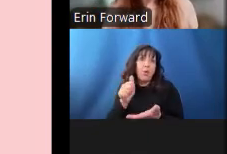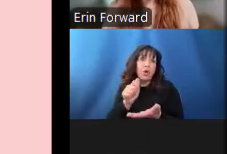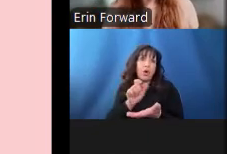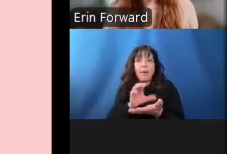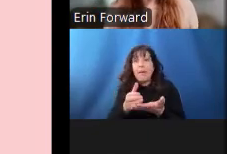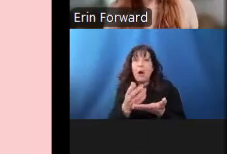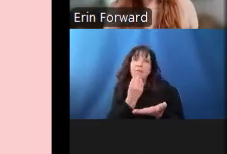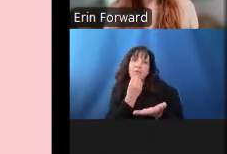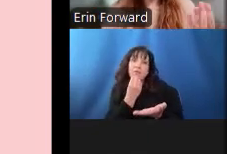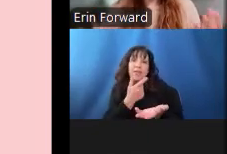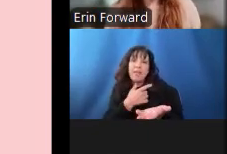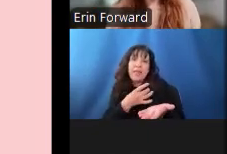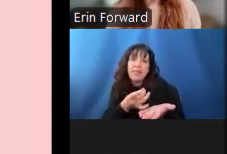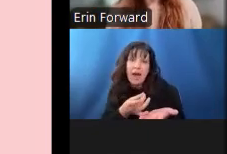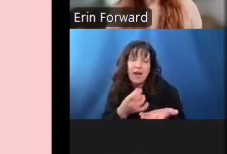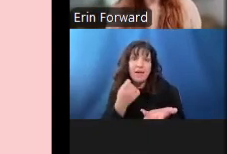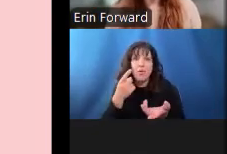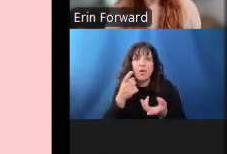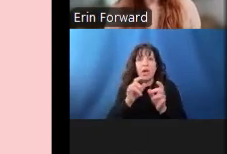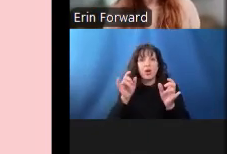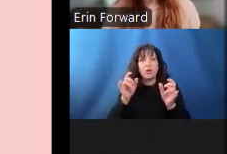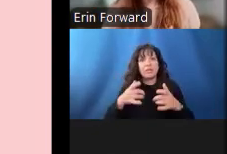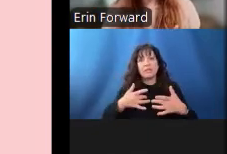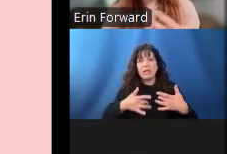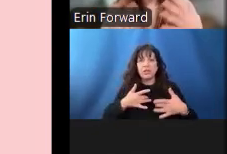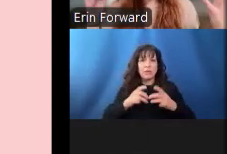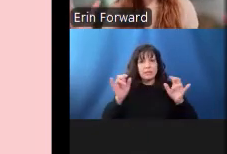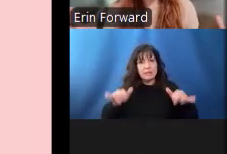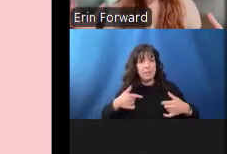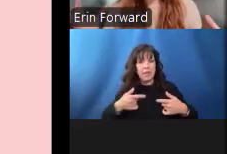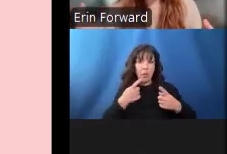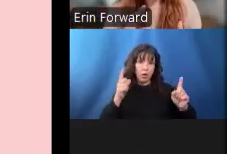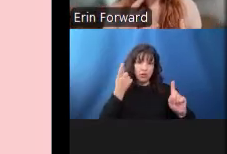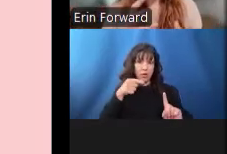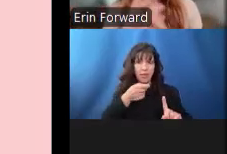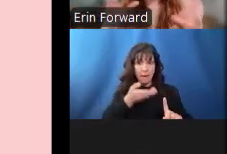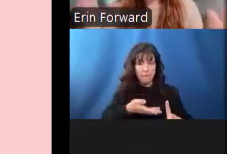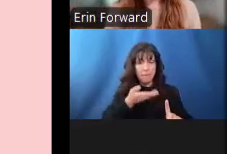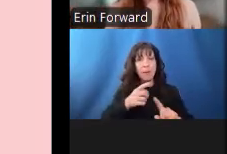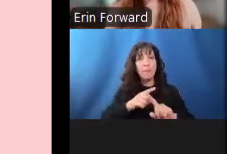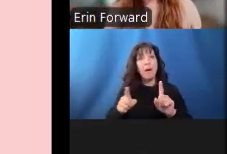works for their sensory system, and that works for them, and if they're as long as they're getting enough of their macro